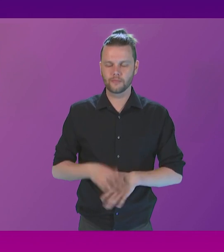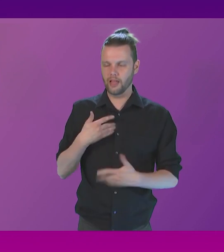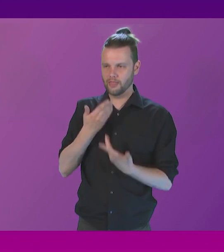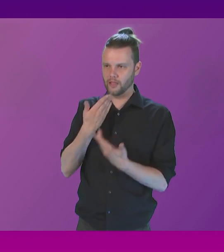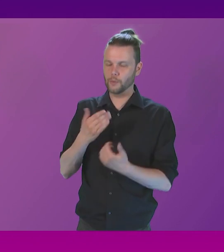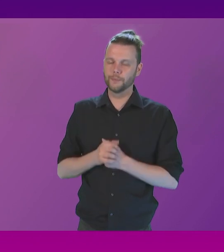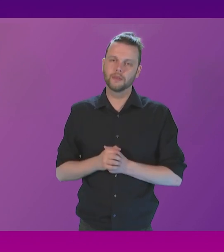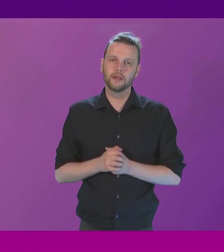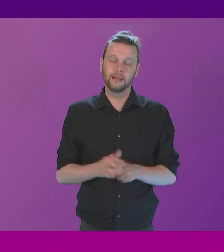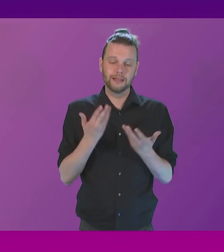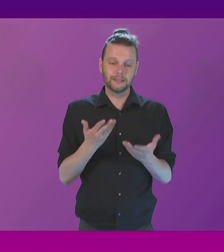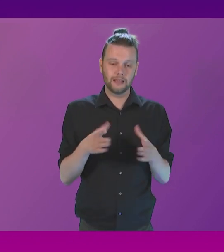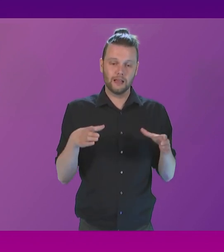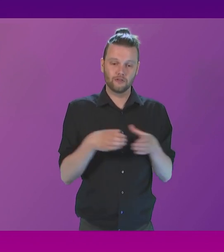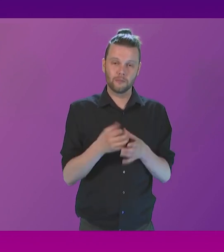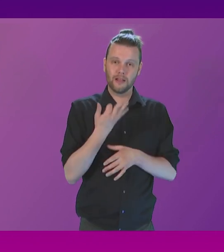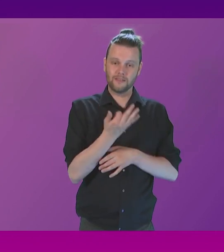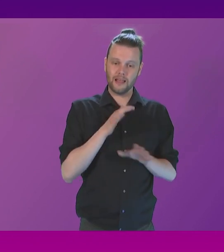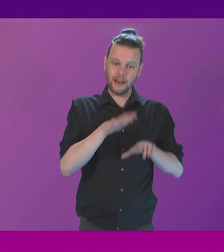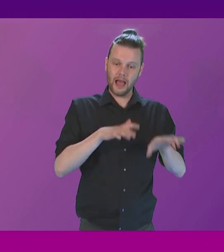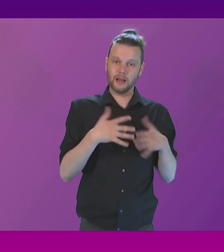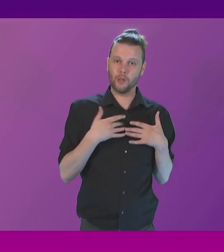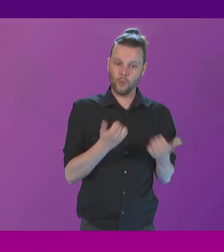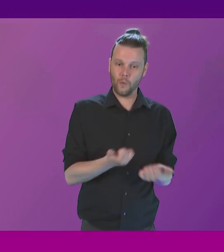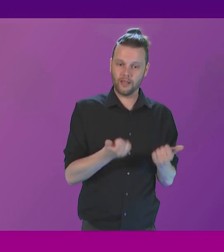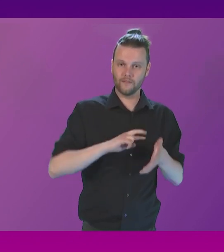Today, a group of nine animal welfare organisations have teamed up to call